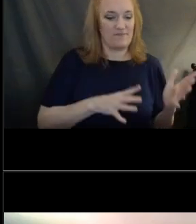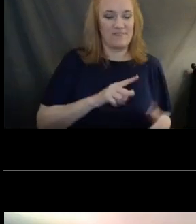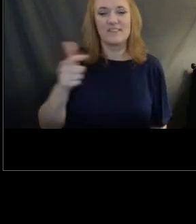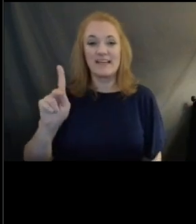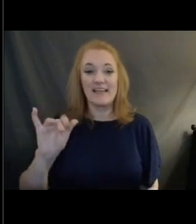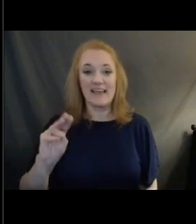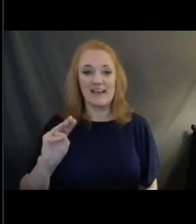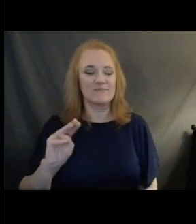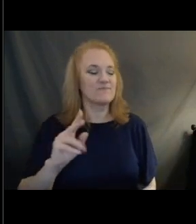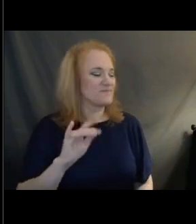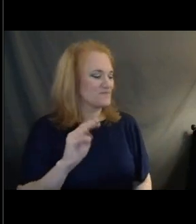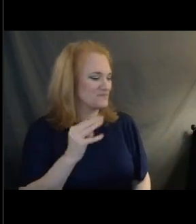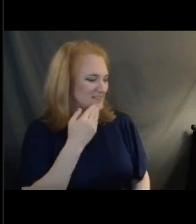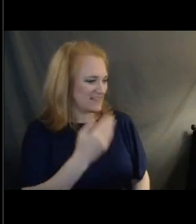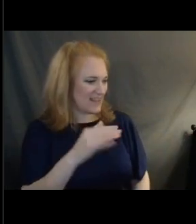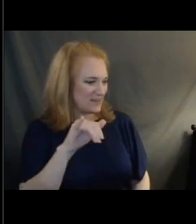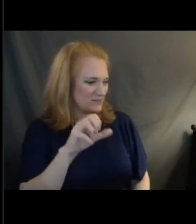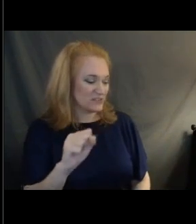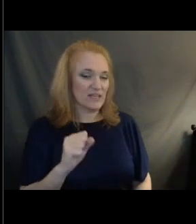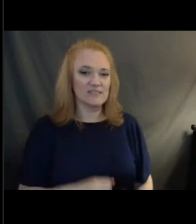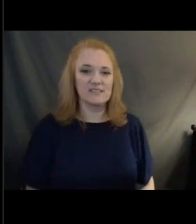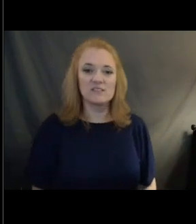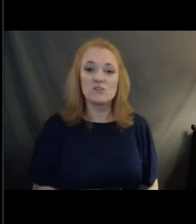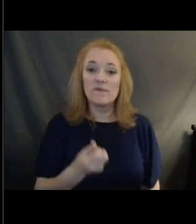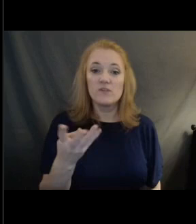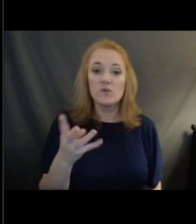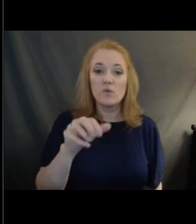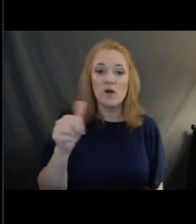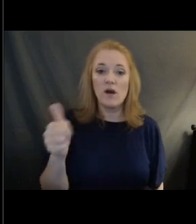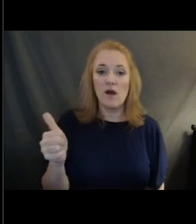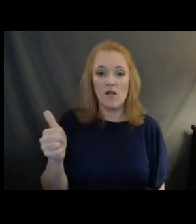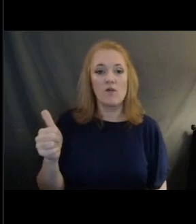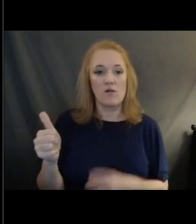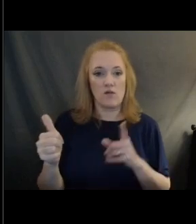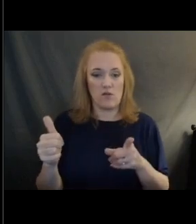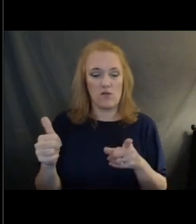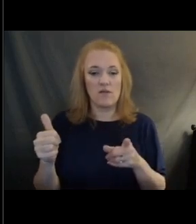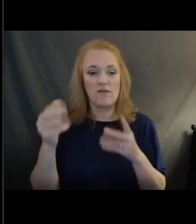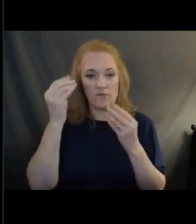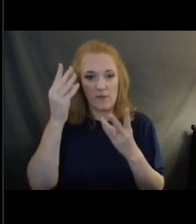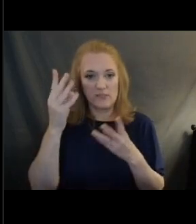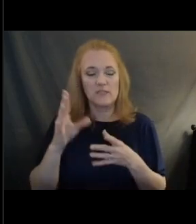Thanks Jess. So a couple of other items I want to go through. Another great resource if you haven't